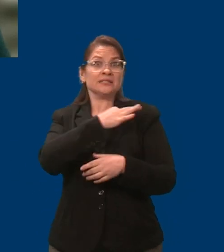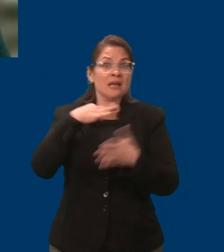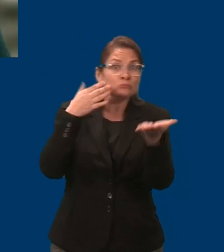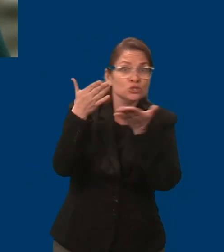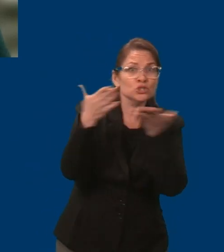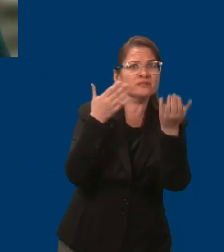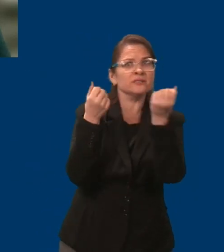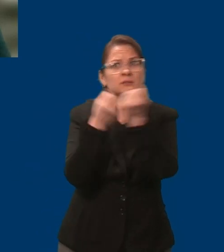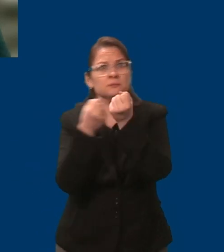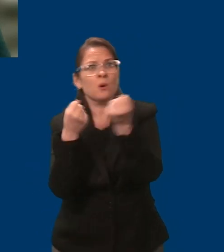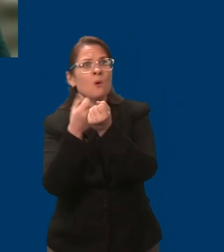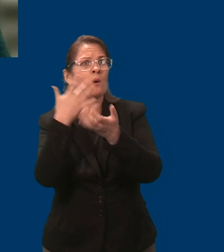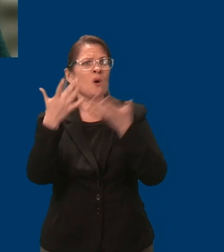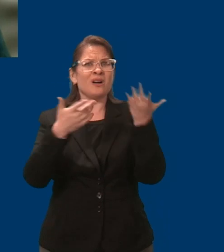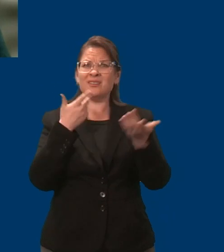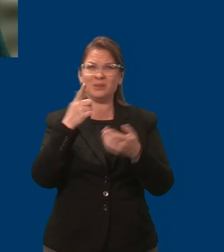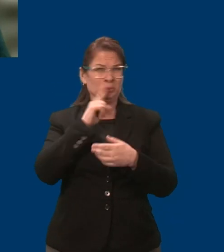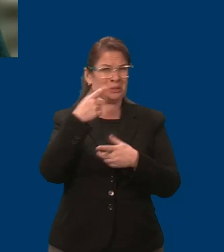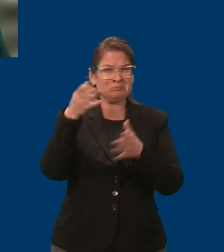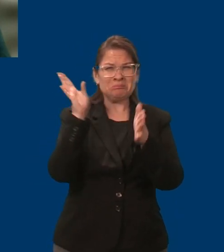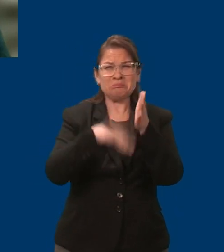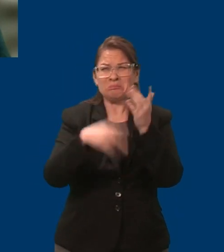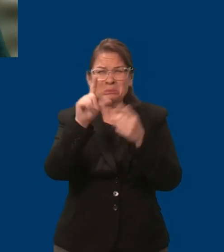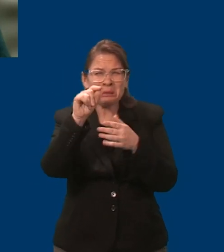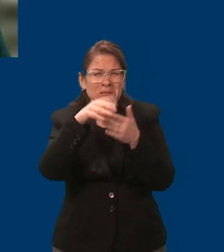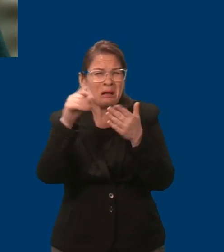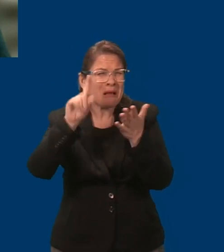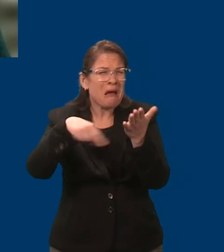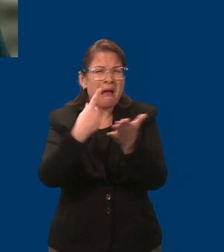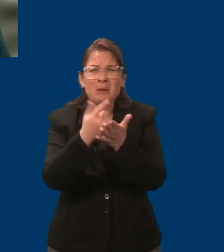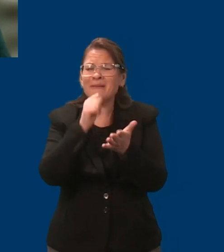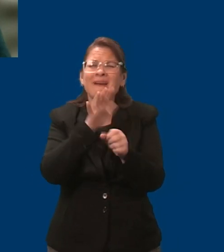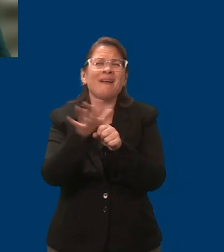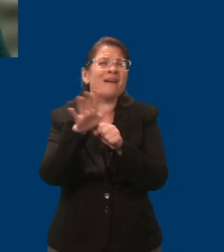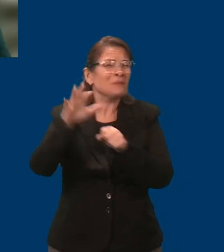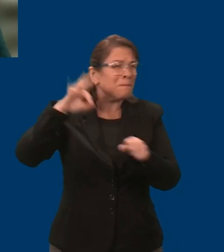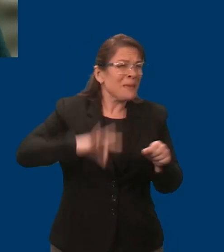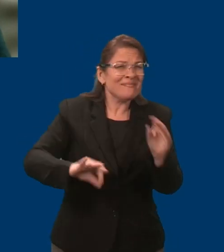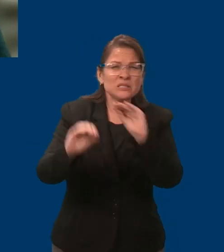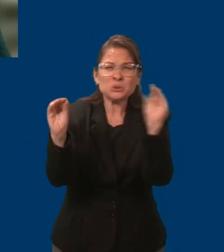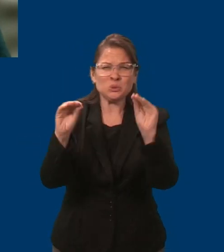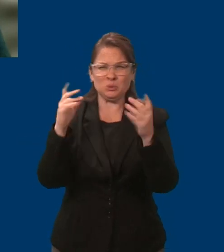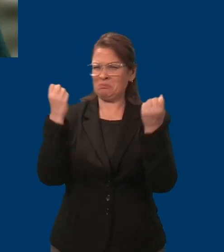with virtually no benefits.